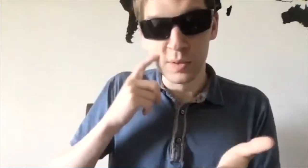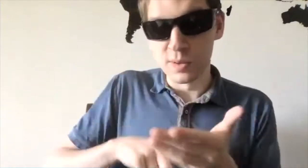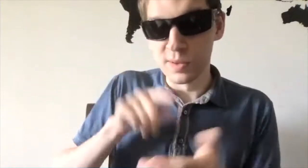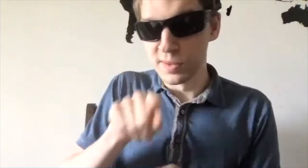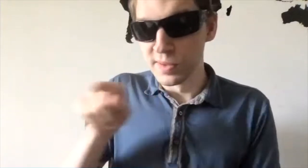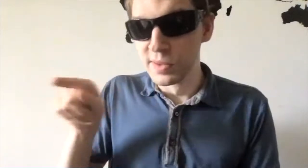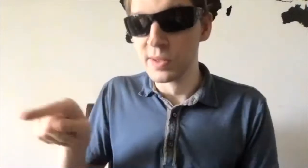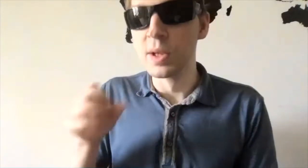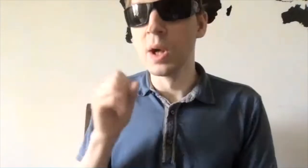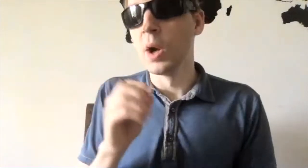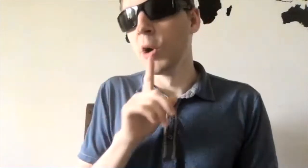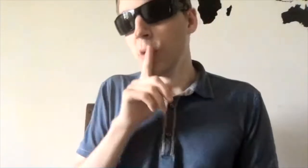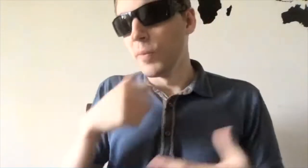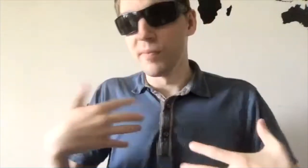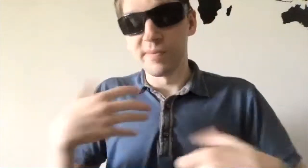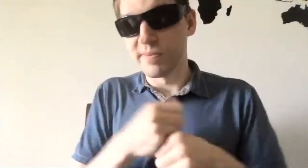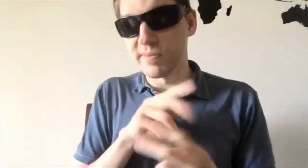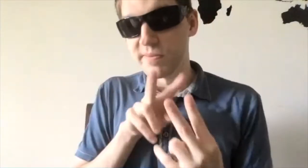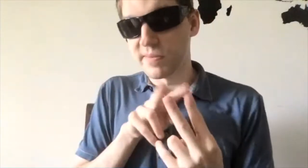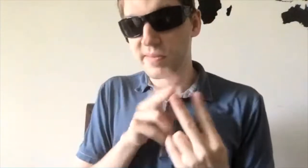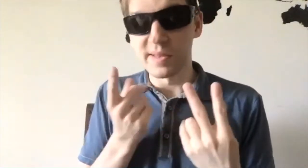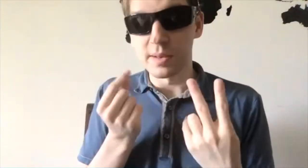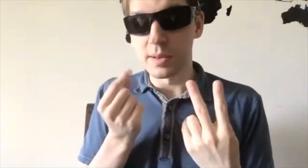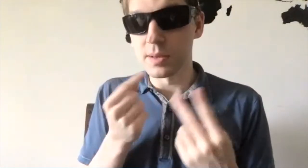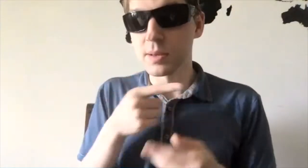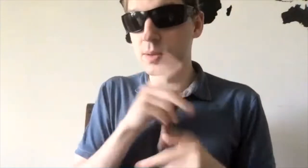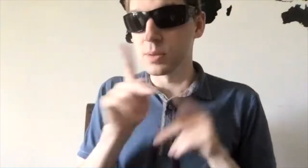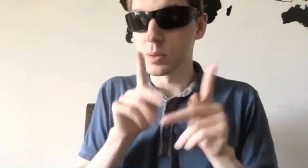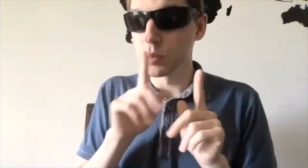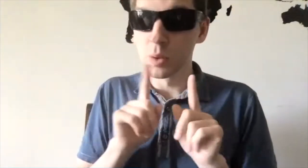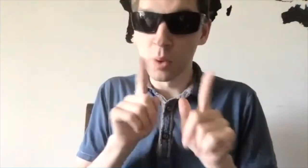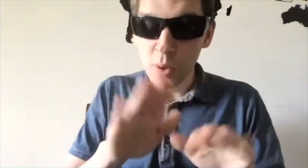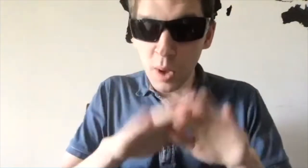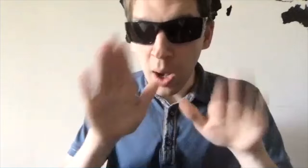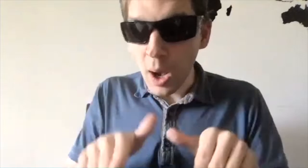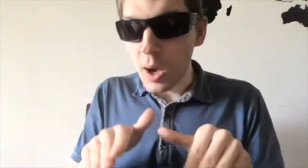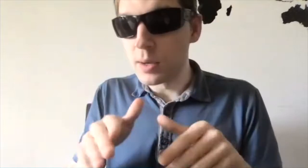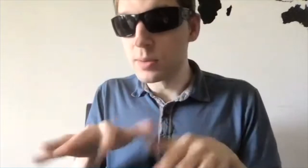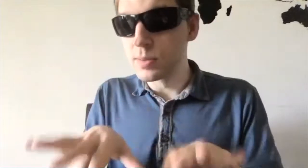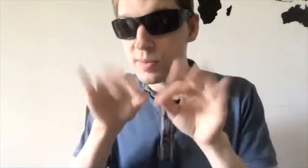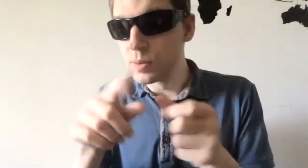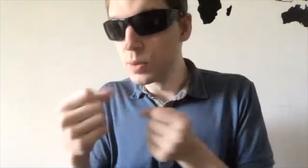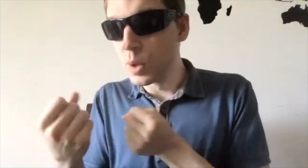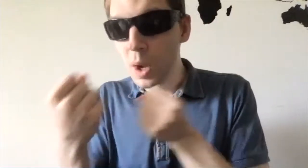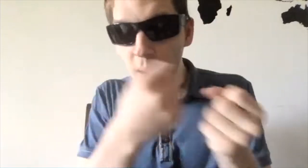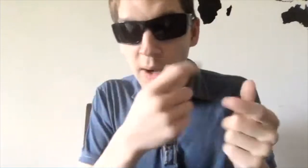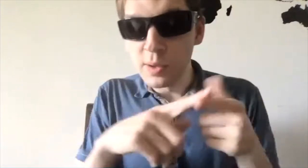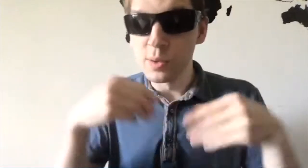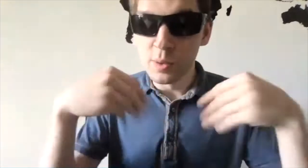it's someone there to help you through your day. Help you through, navigate, things just like that. Getting around your house,